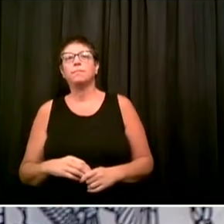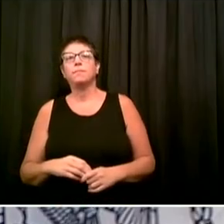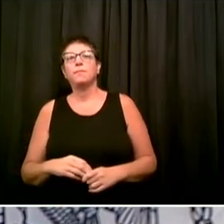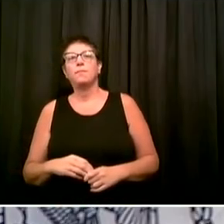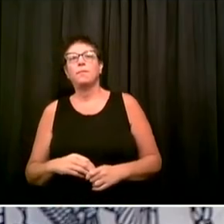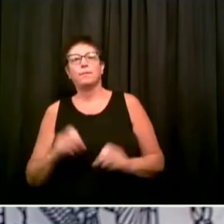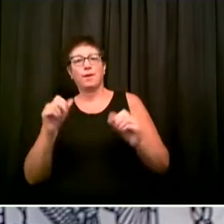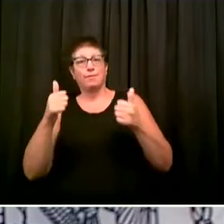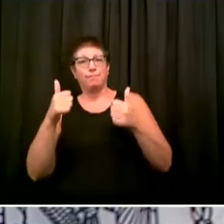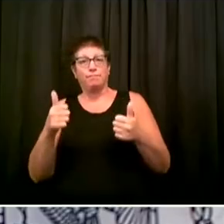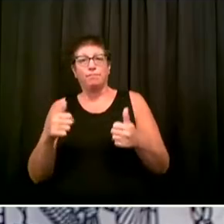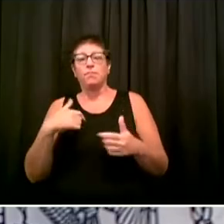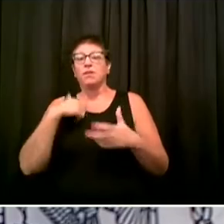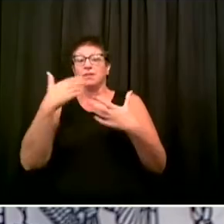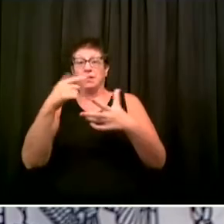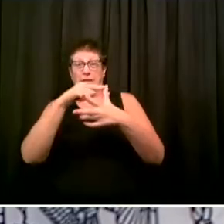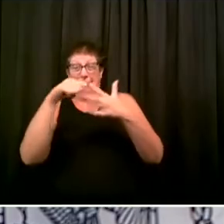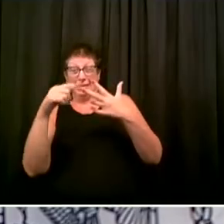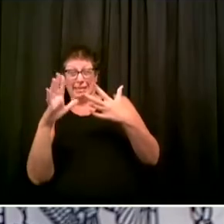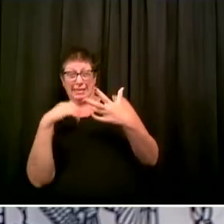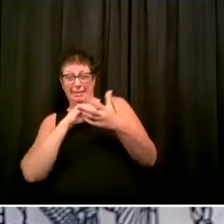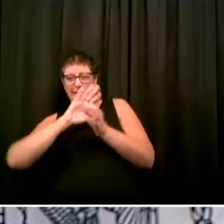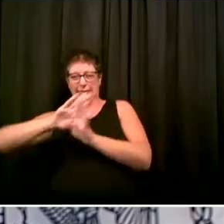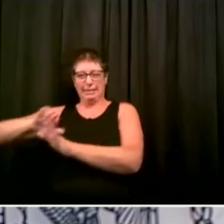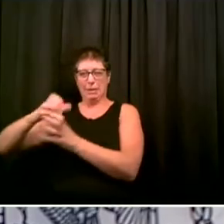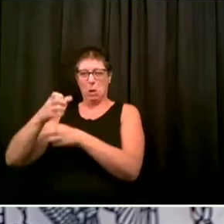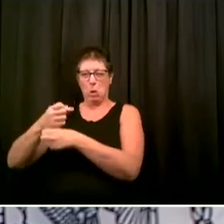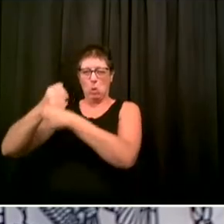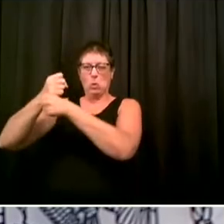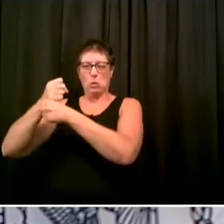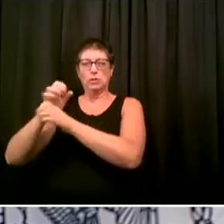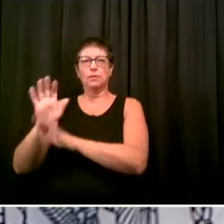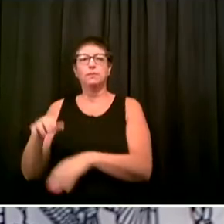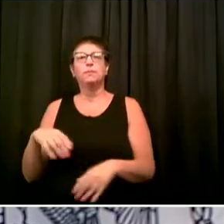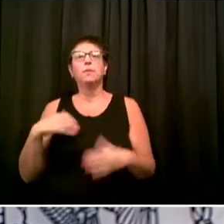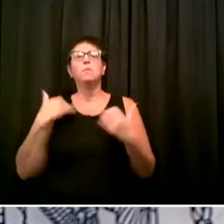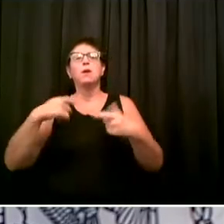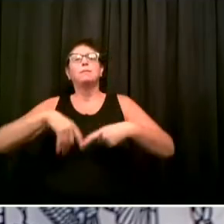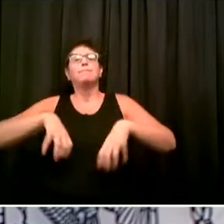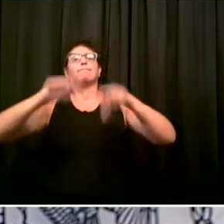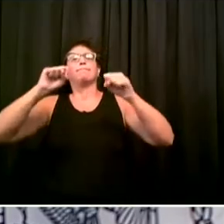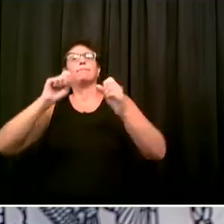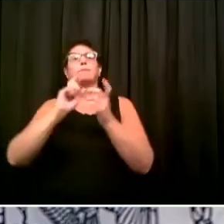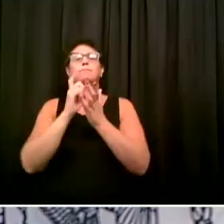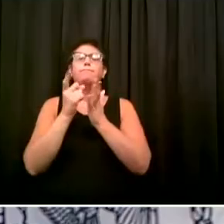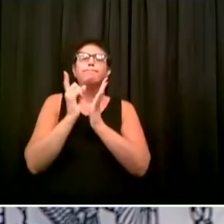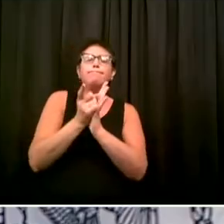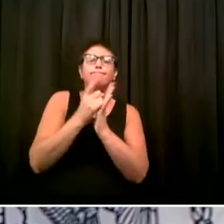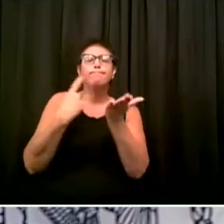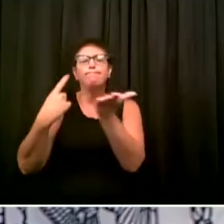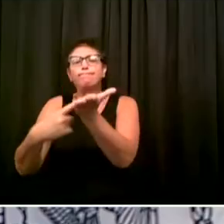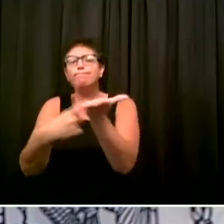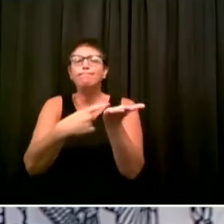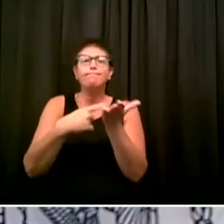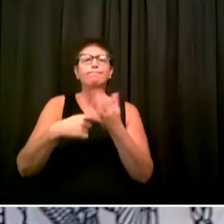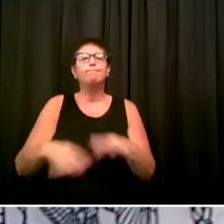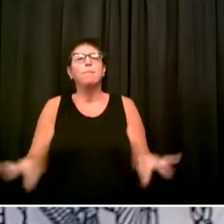THE IMPORTANT THING IS TO MAKE